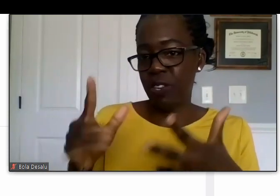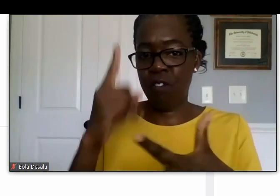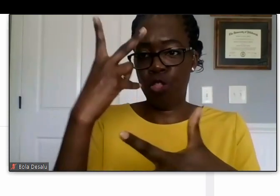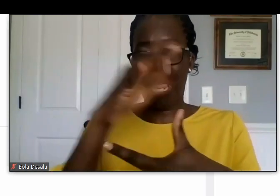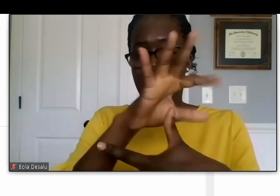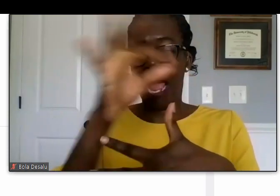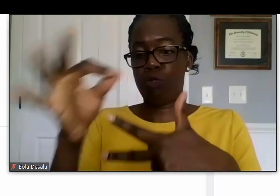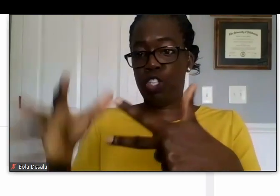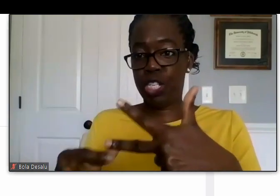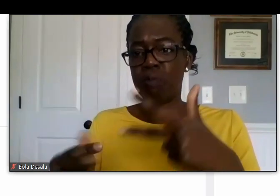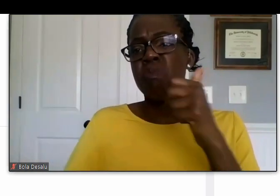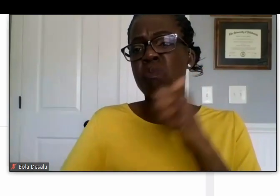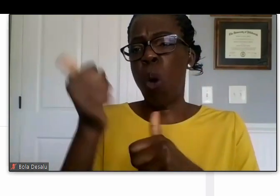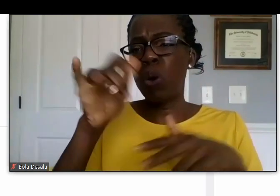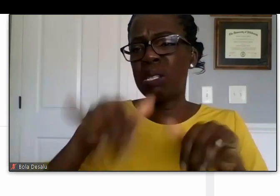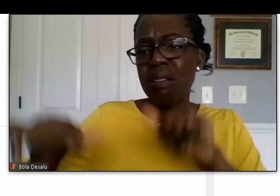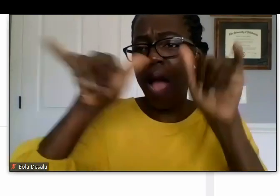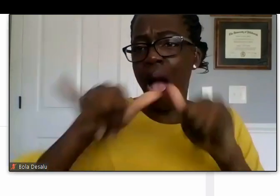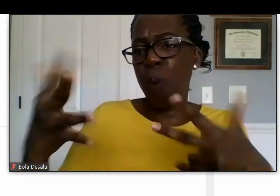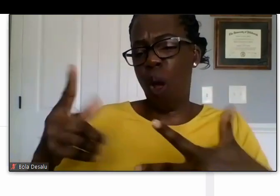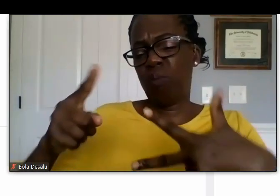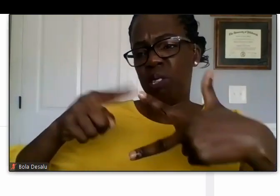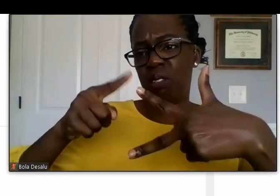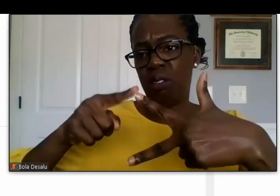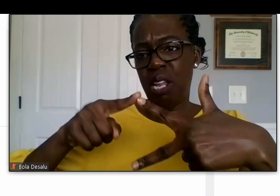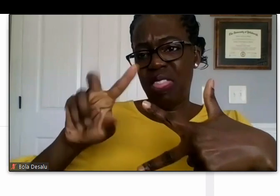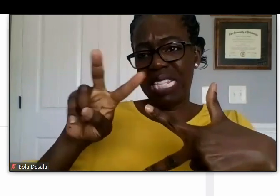or save the transcript when the call has ended.